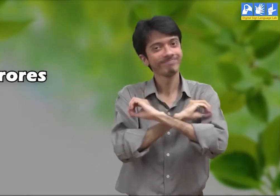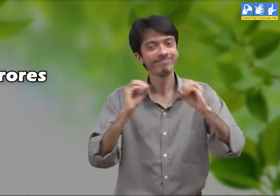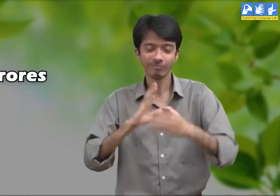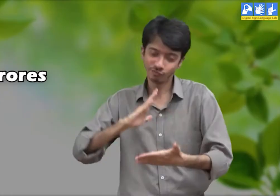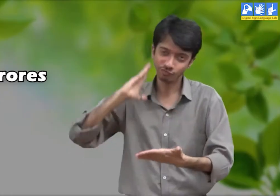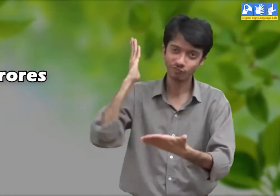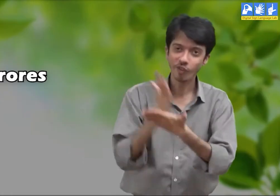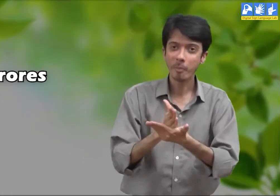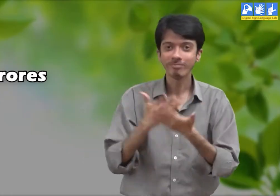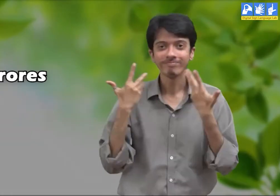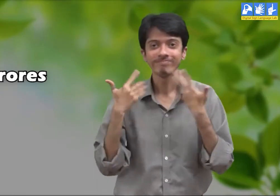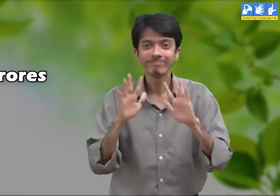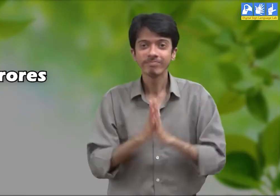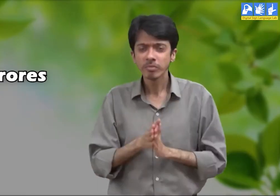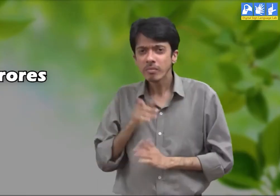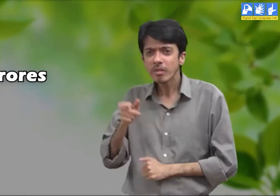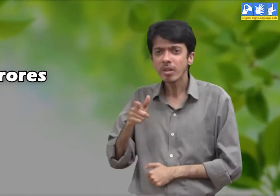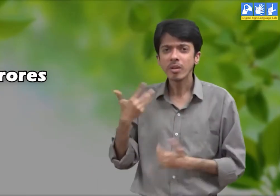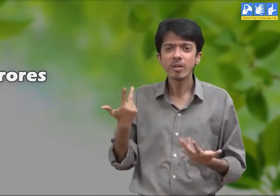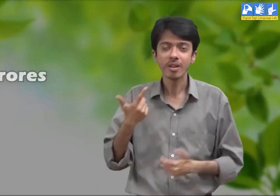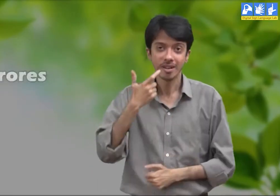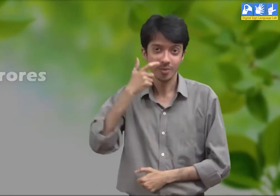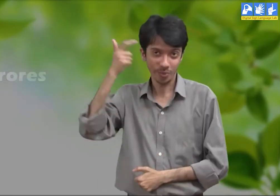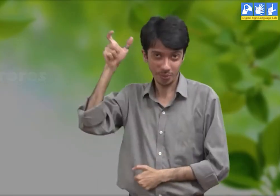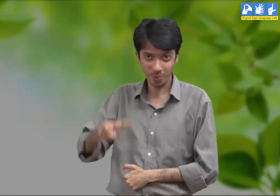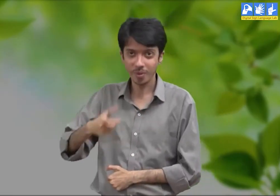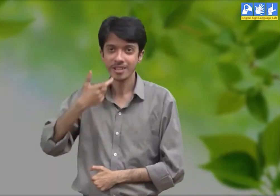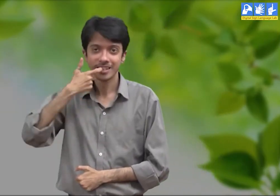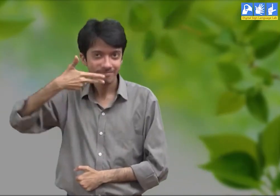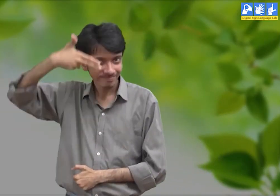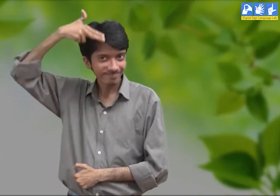But at last the Silent Valley Hydroelectric project was called off.